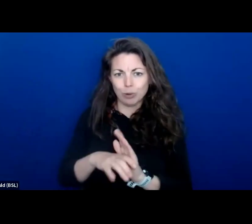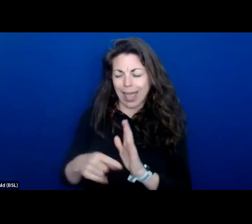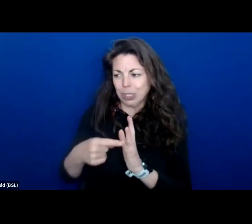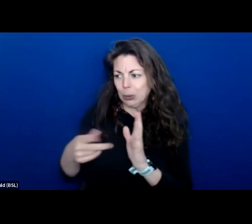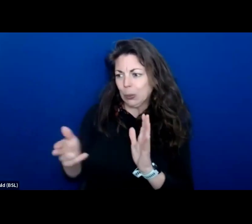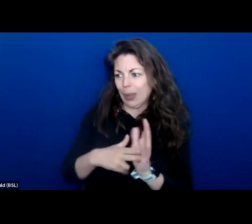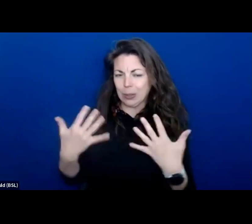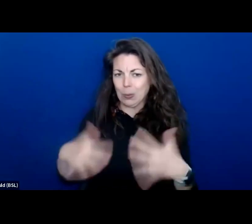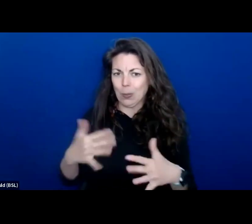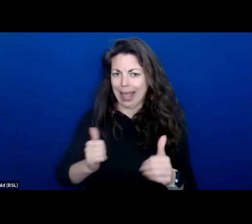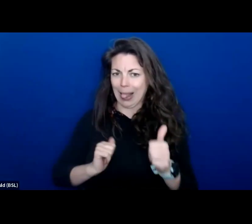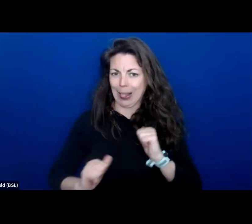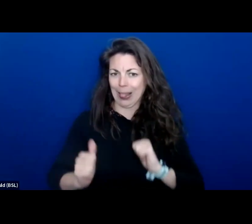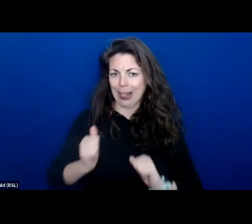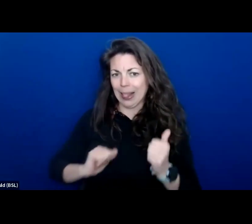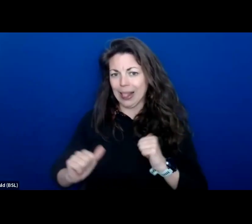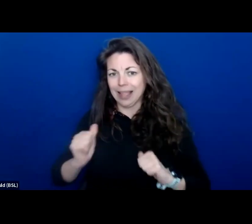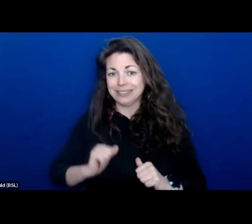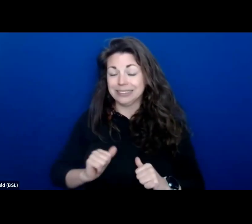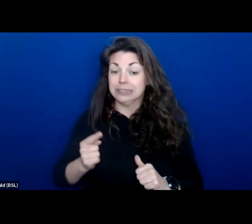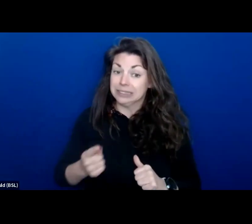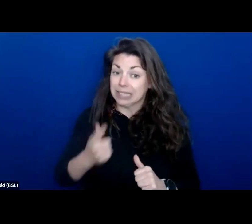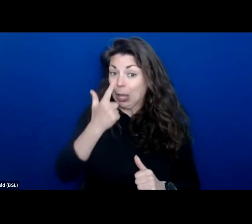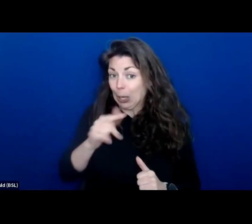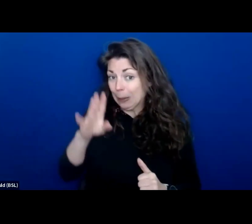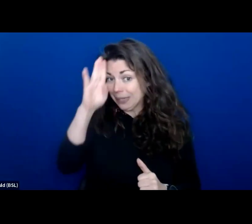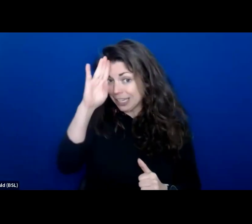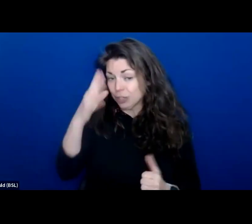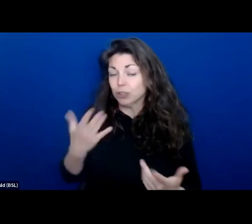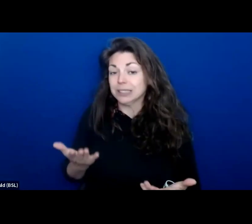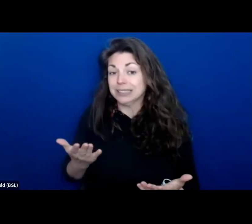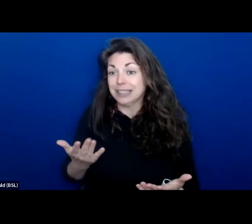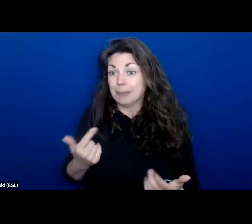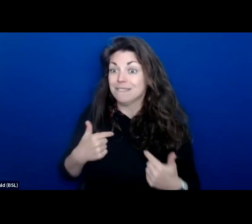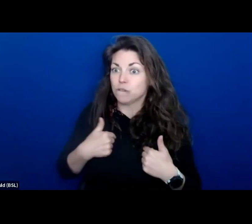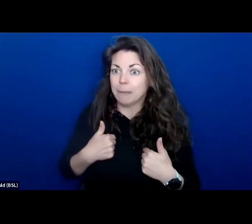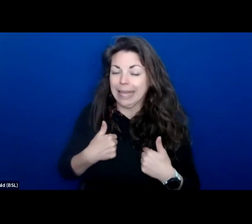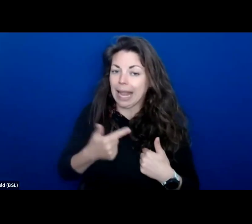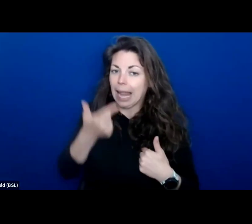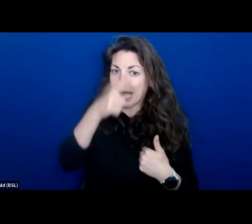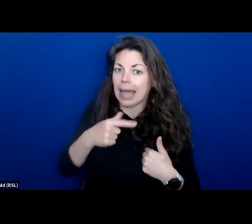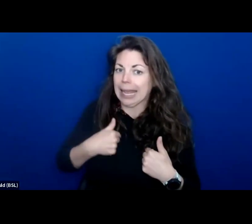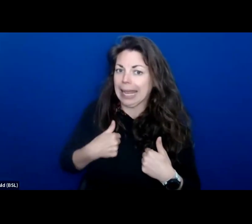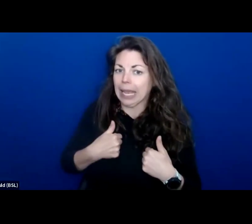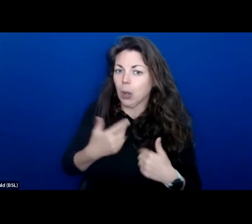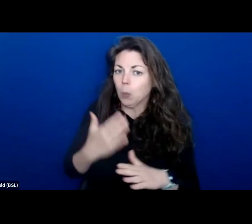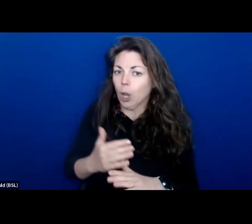this can be quite dangerous. It worked out well for me, but it's really important to understand that those